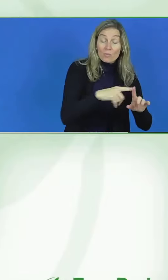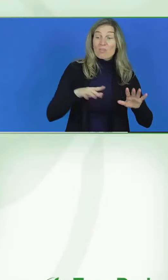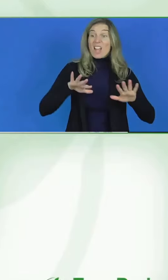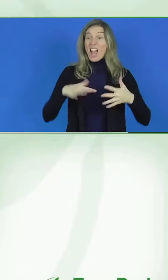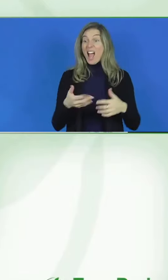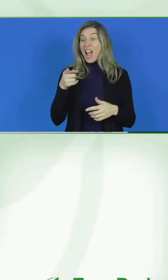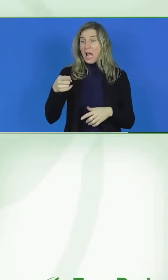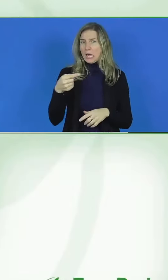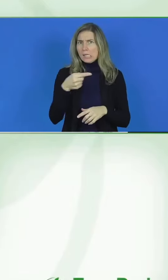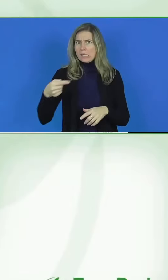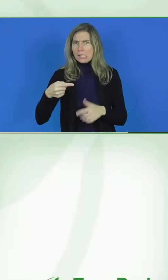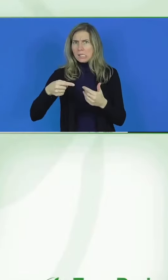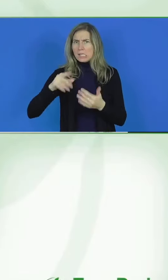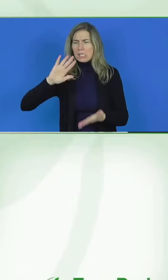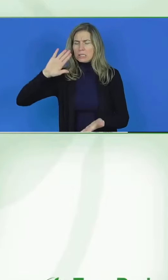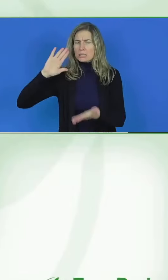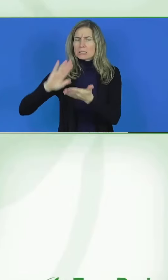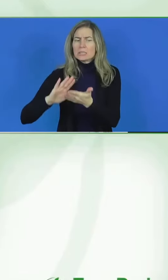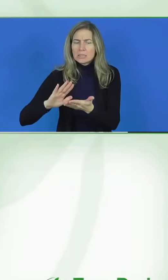Keep talking about if only we had the funding more quickly.